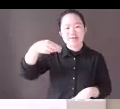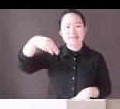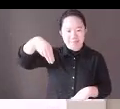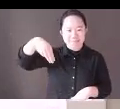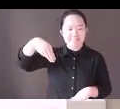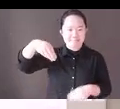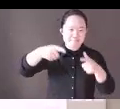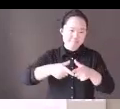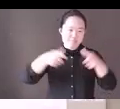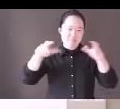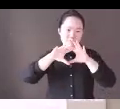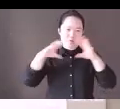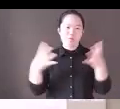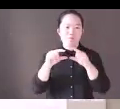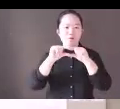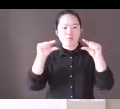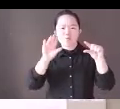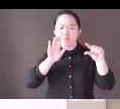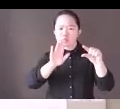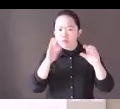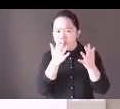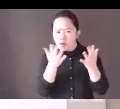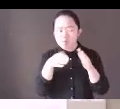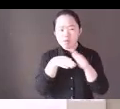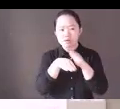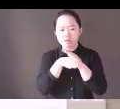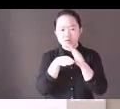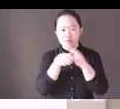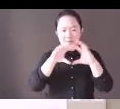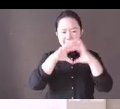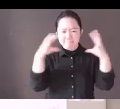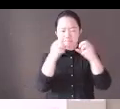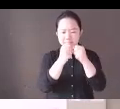have another user perspective intervention and then we turn to the tech Giants to see what is